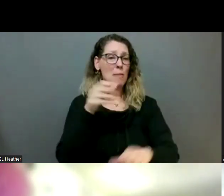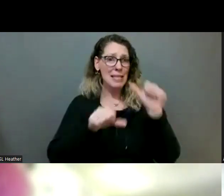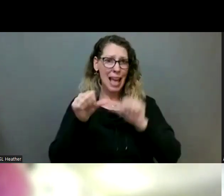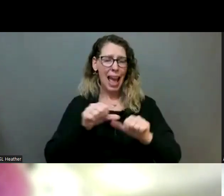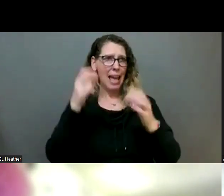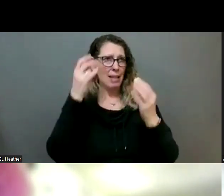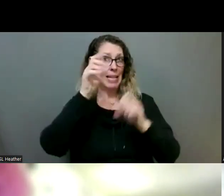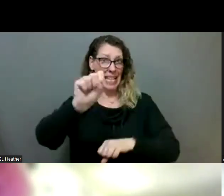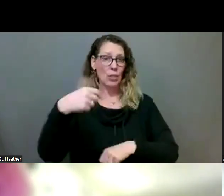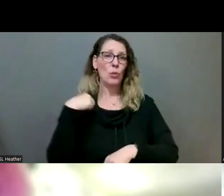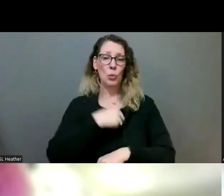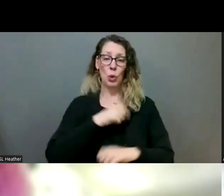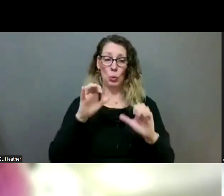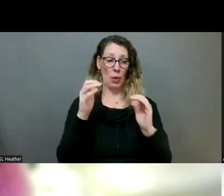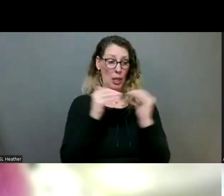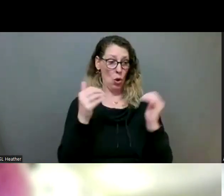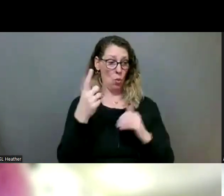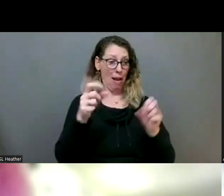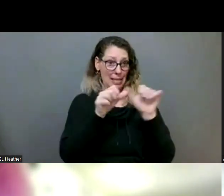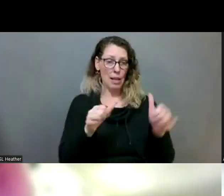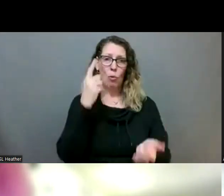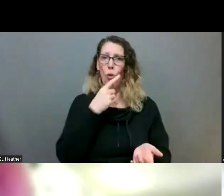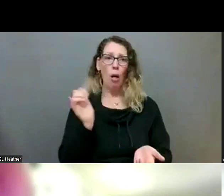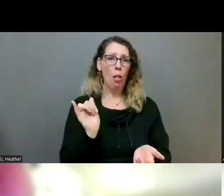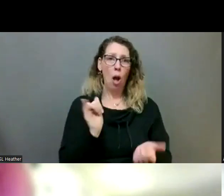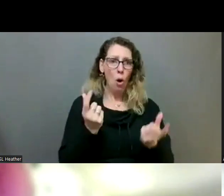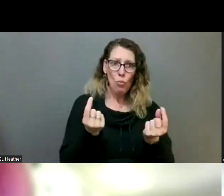we're building out this Tier 1 system and what does that look like? So not just the meetings